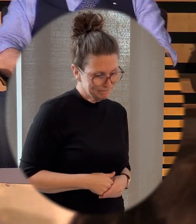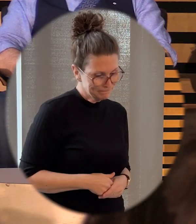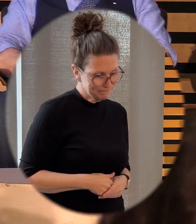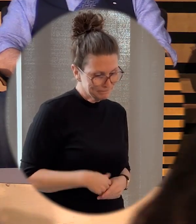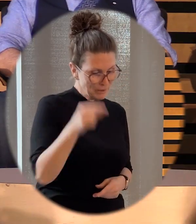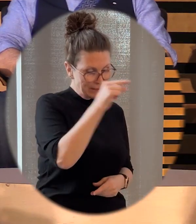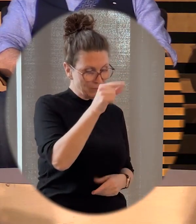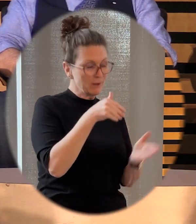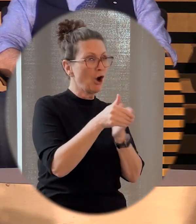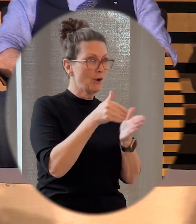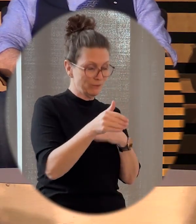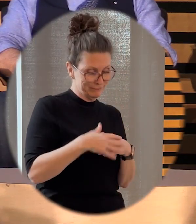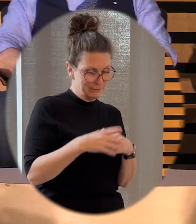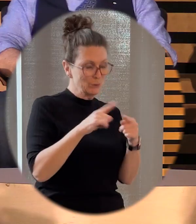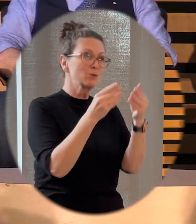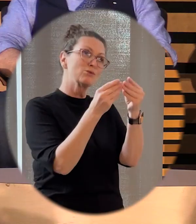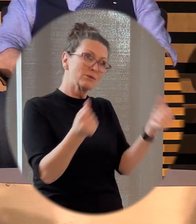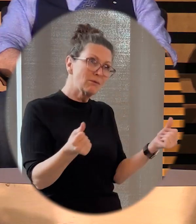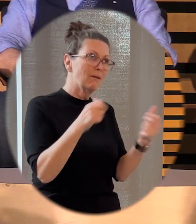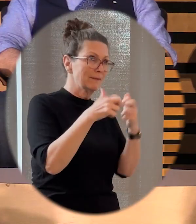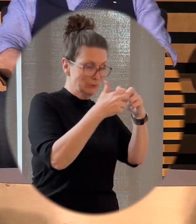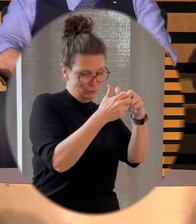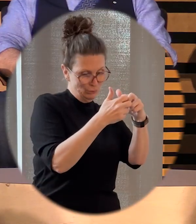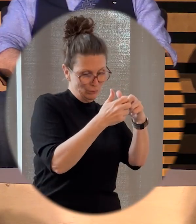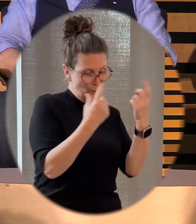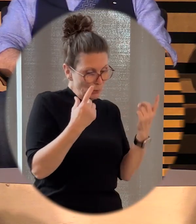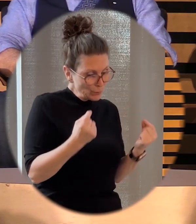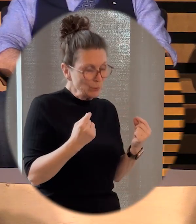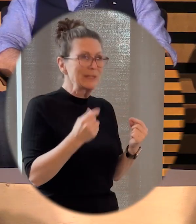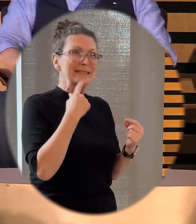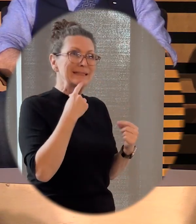often note that that to address these system deficits deficits would be too costly or that